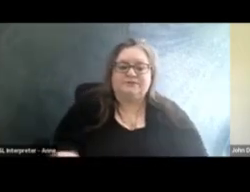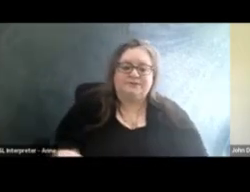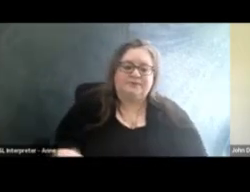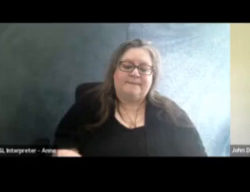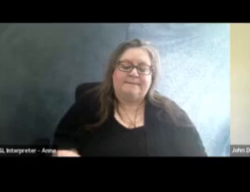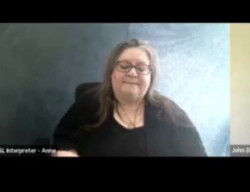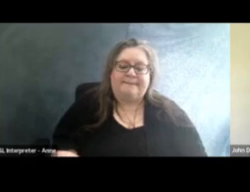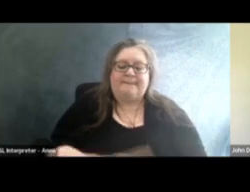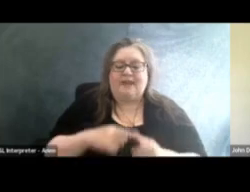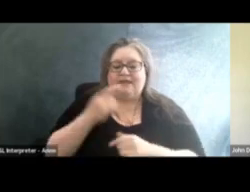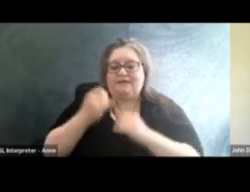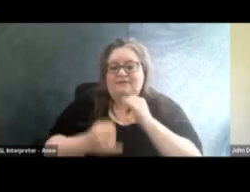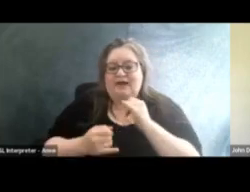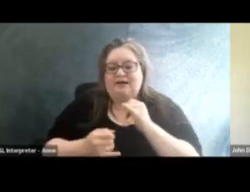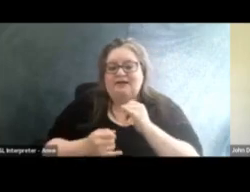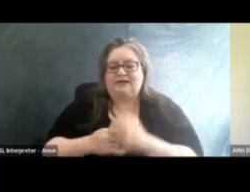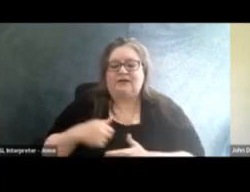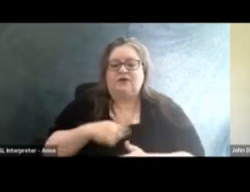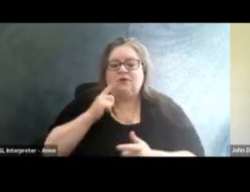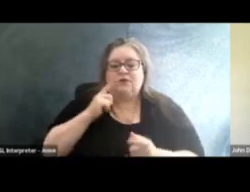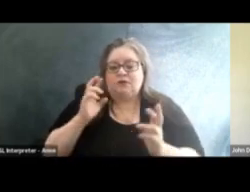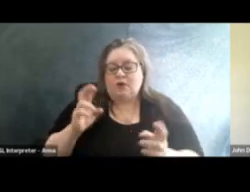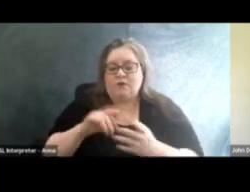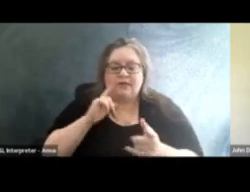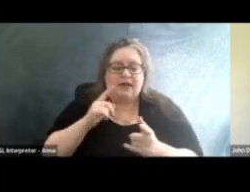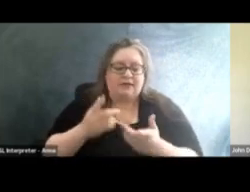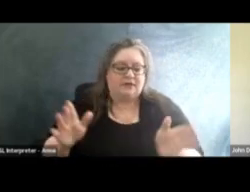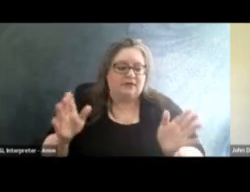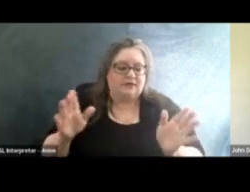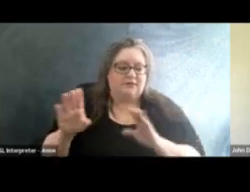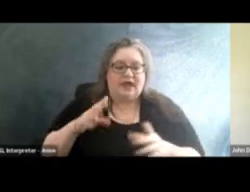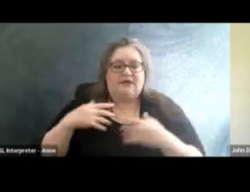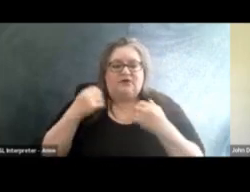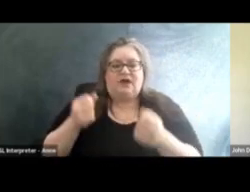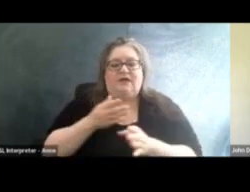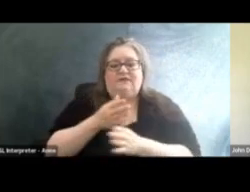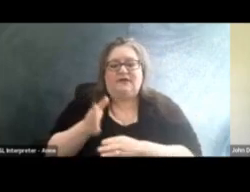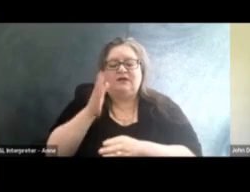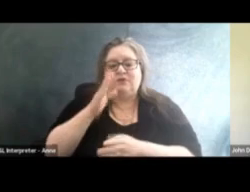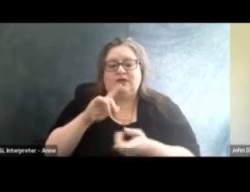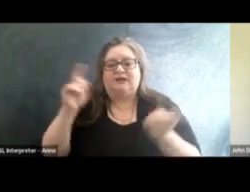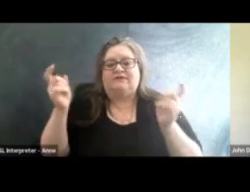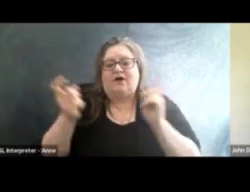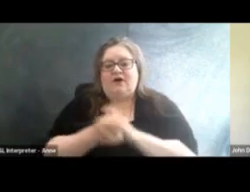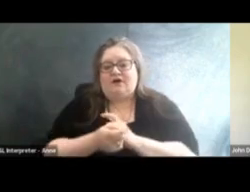finally, what we would hope is that the entire behavioral health field will evolve towards